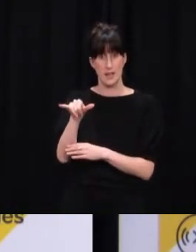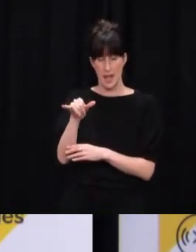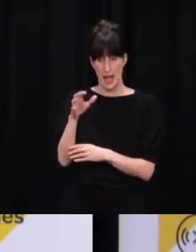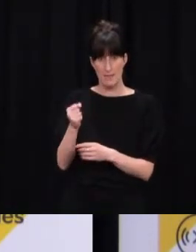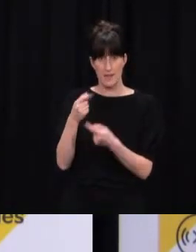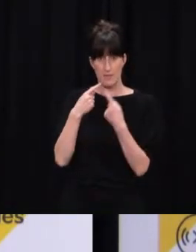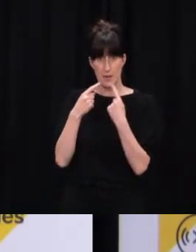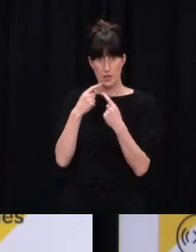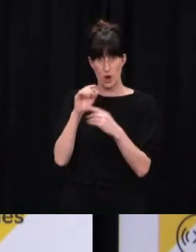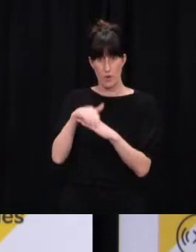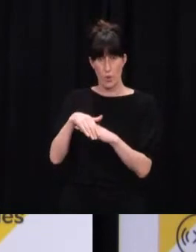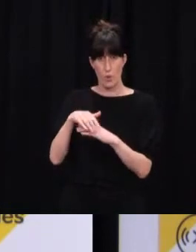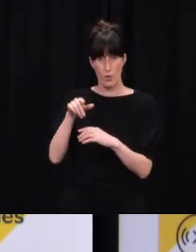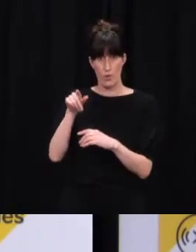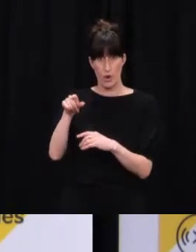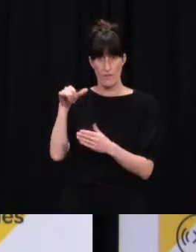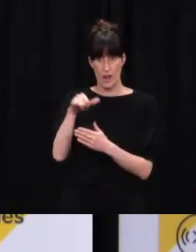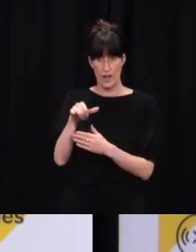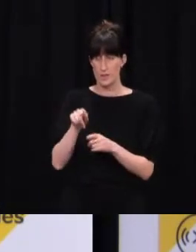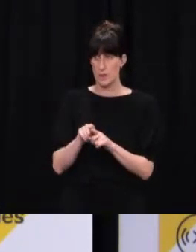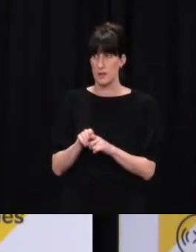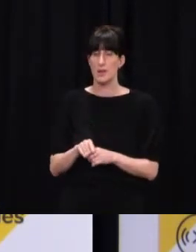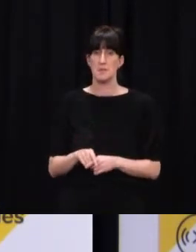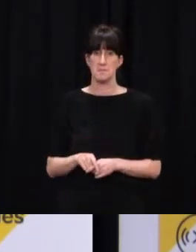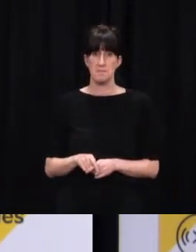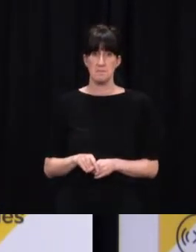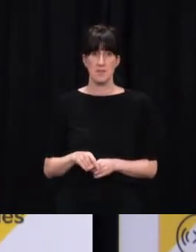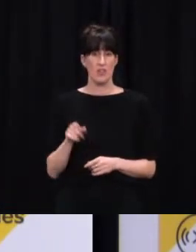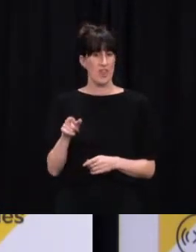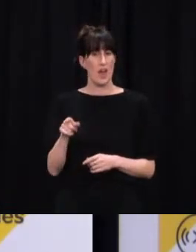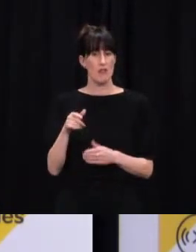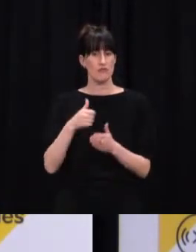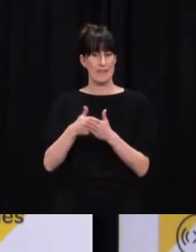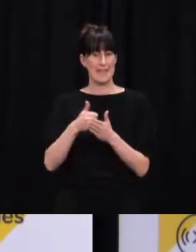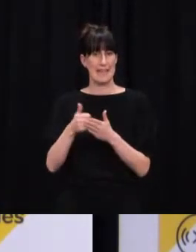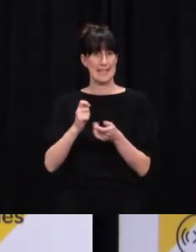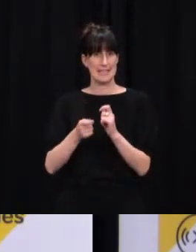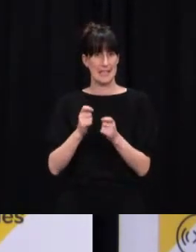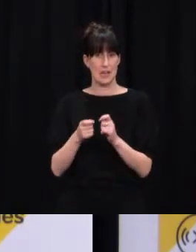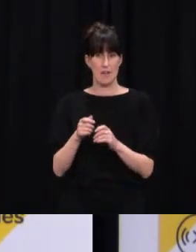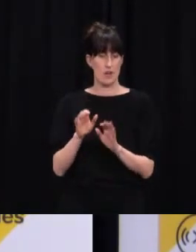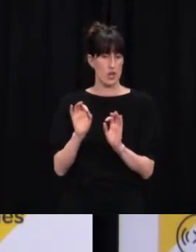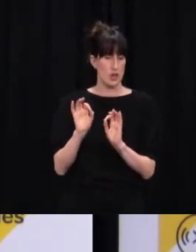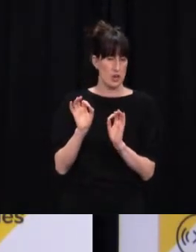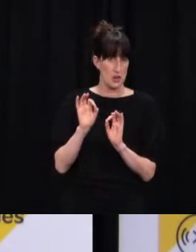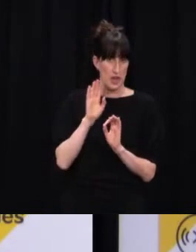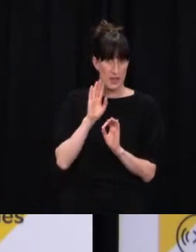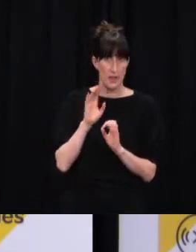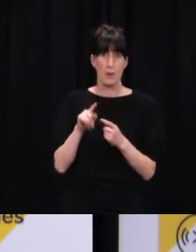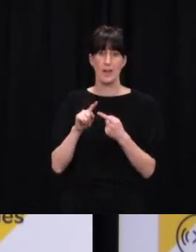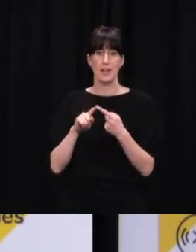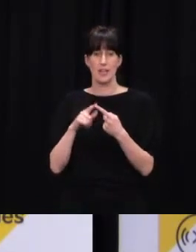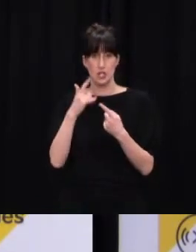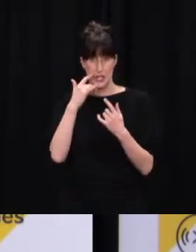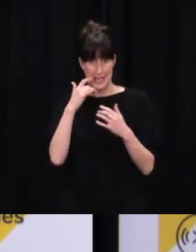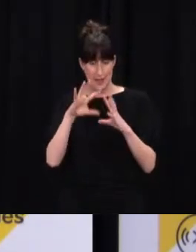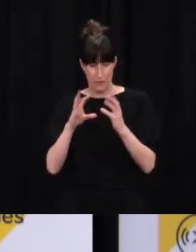Given , have you